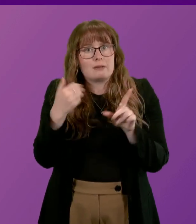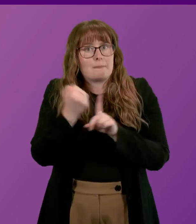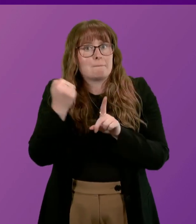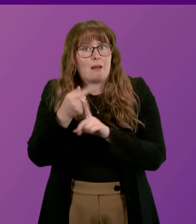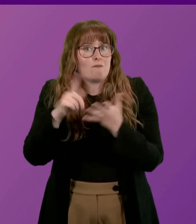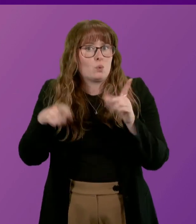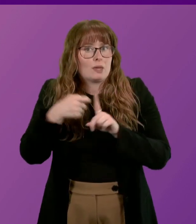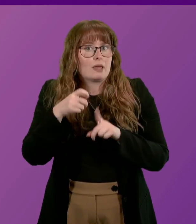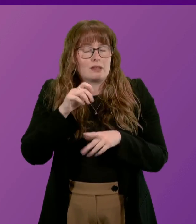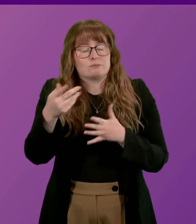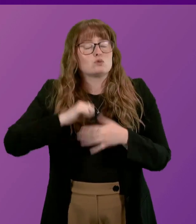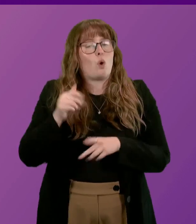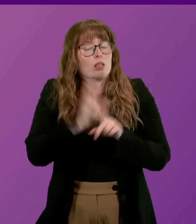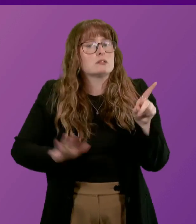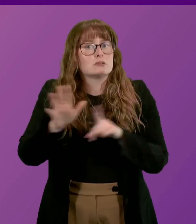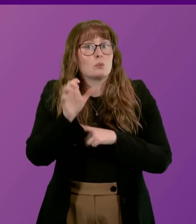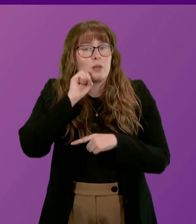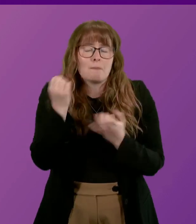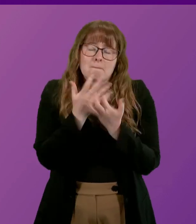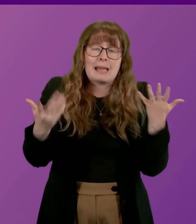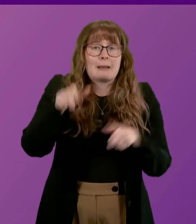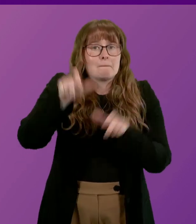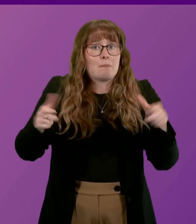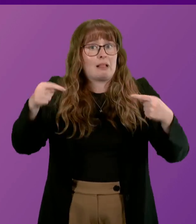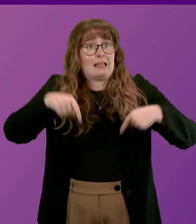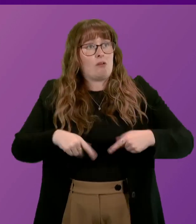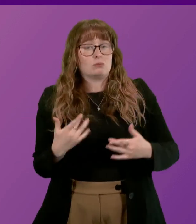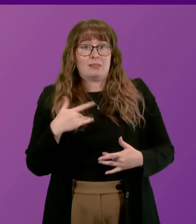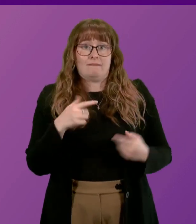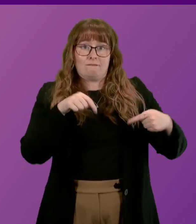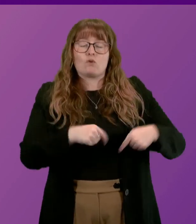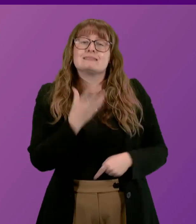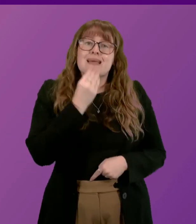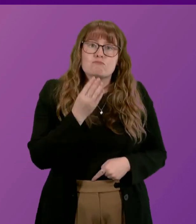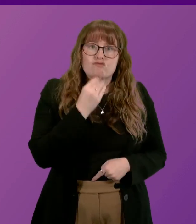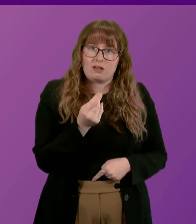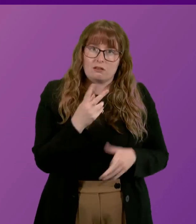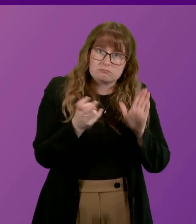Scotland. Many individuals are here on temporary arrangements as a consequence